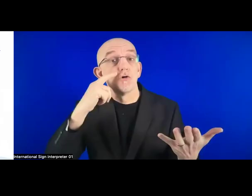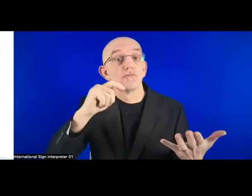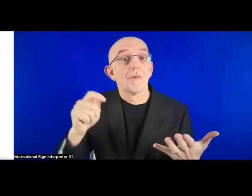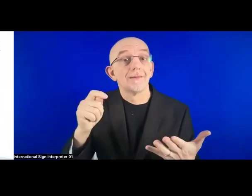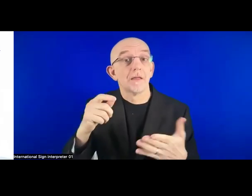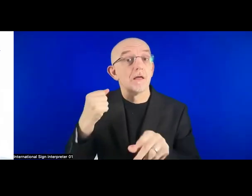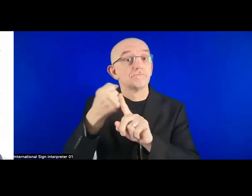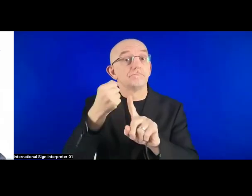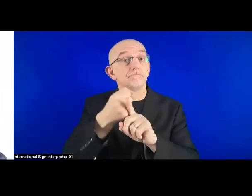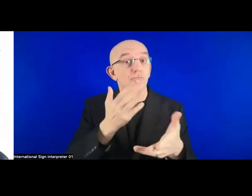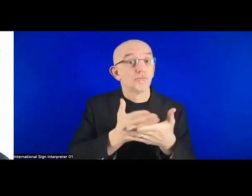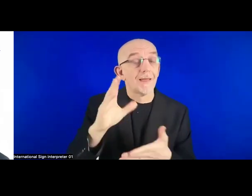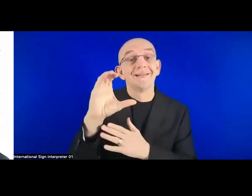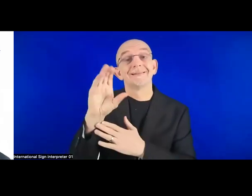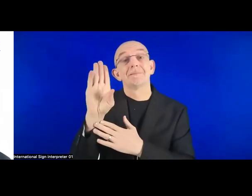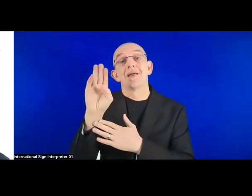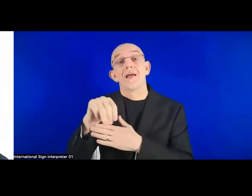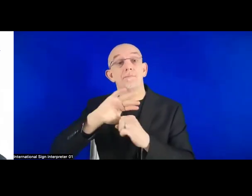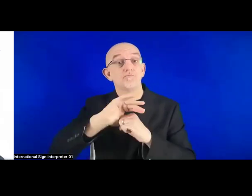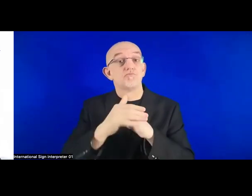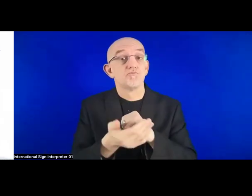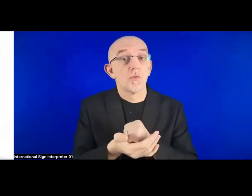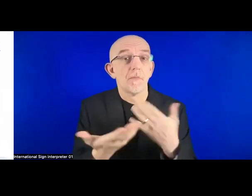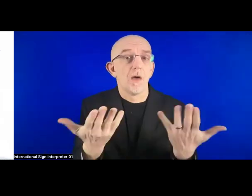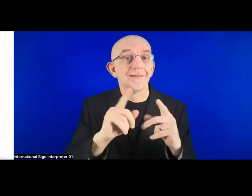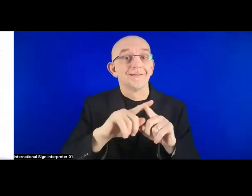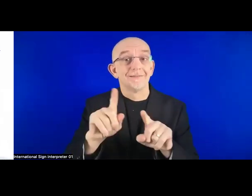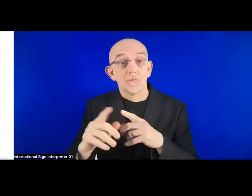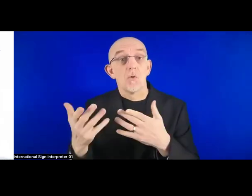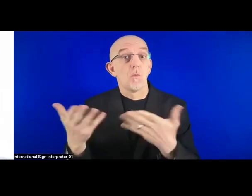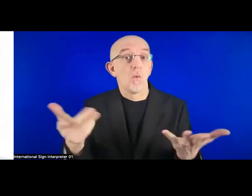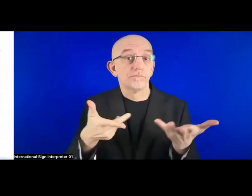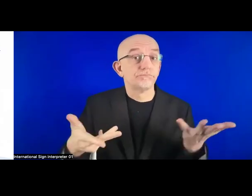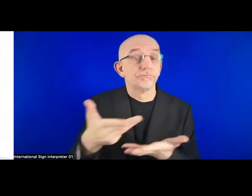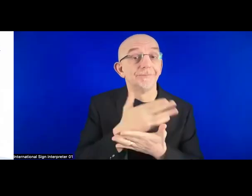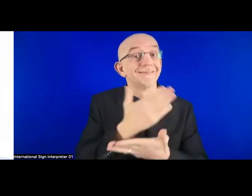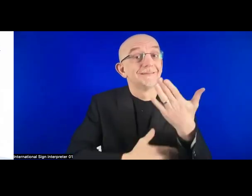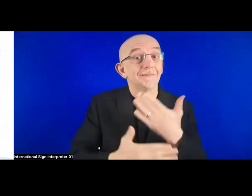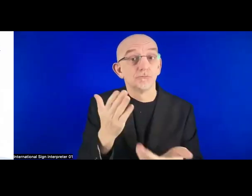University of Lucerne and Maastricht University. So these really offer a wide range